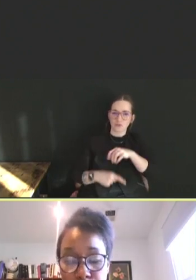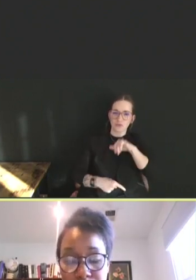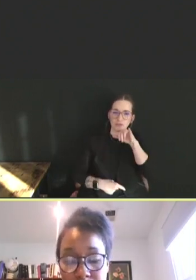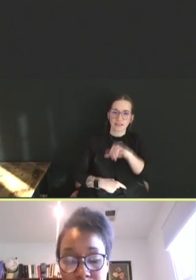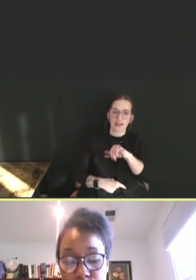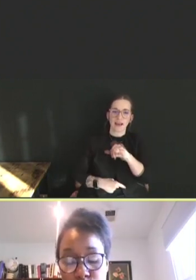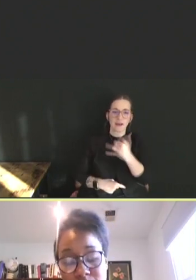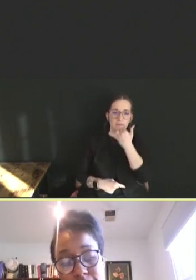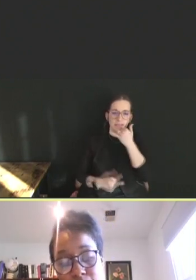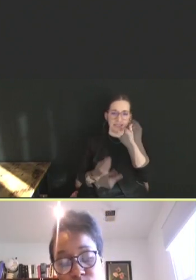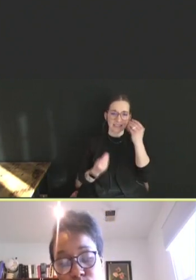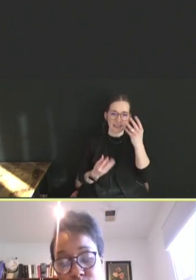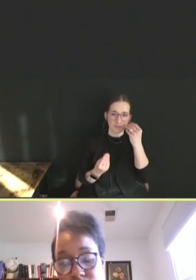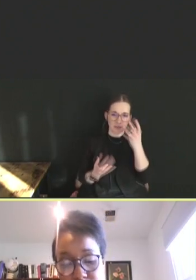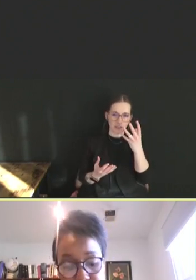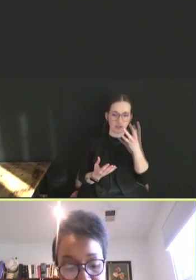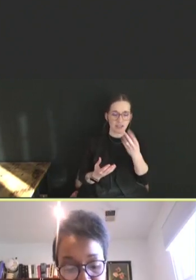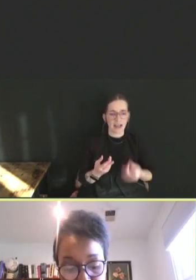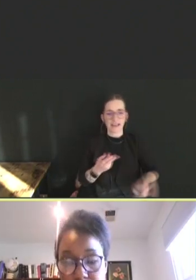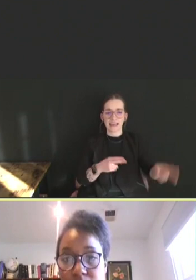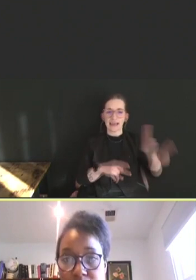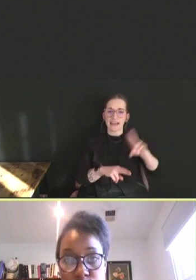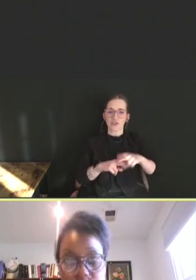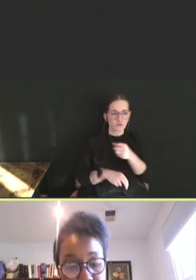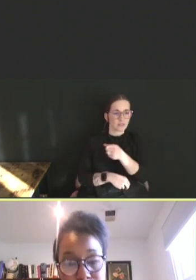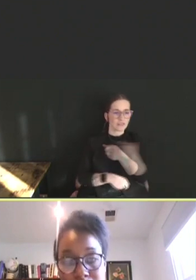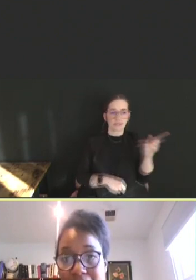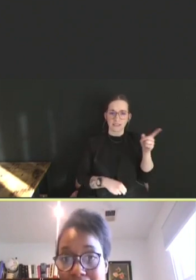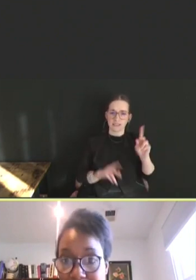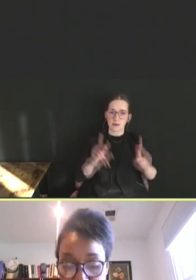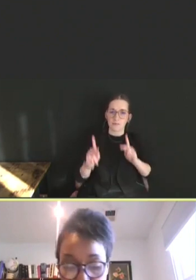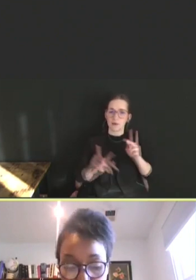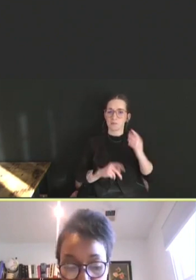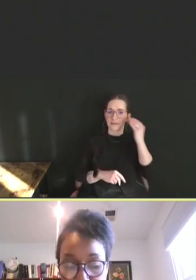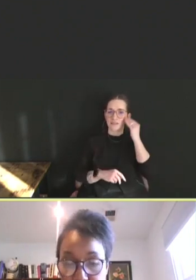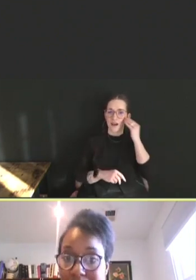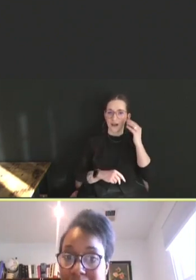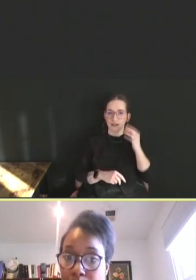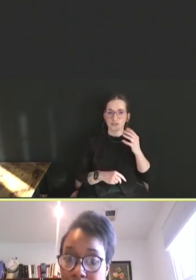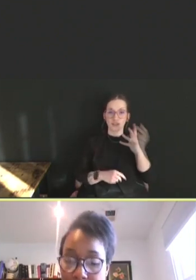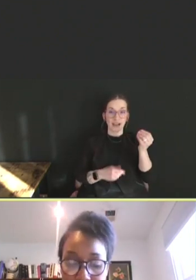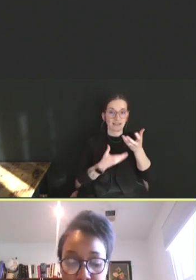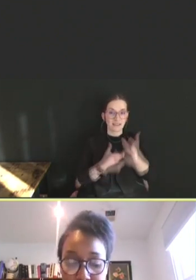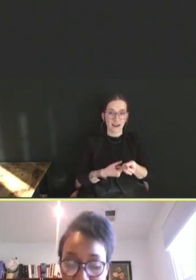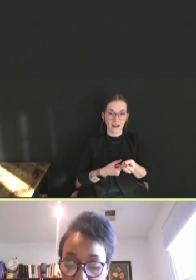for the individual societal benefits of nature is driven by the action to disseminate immunization